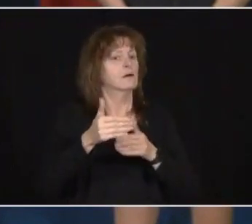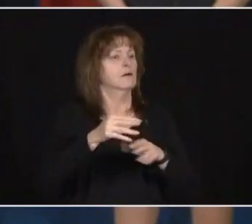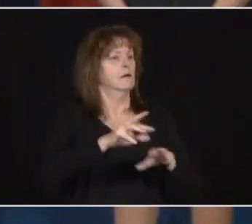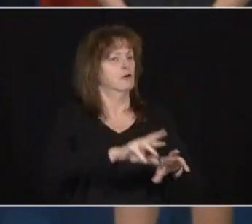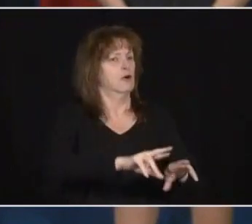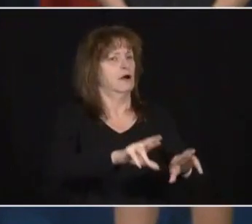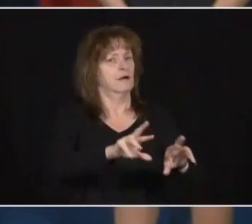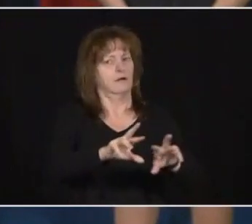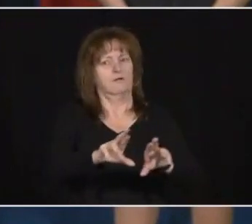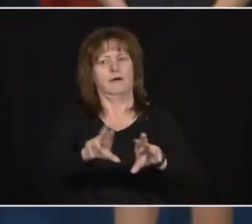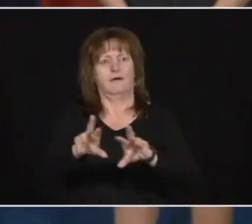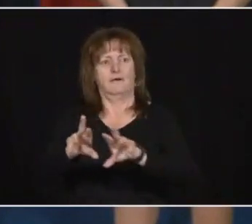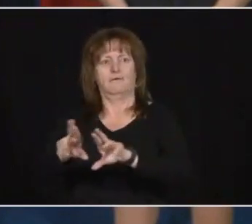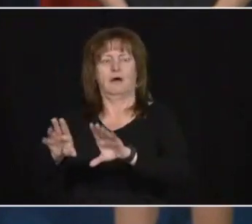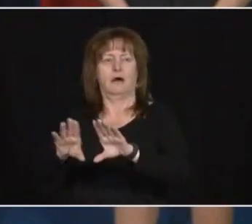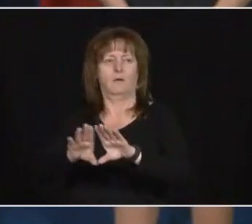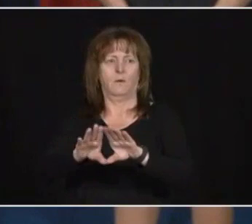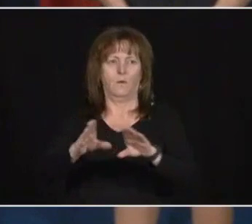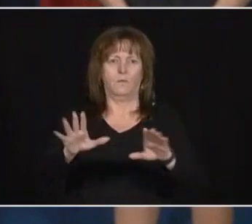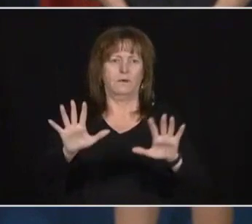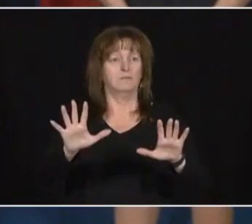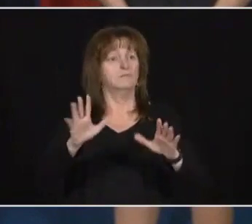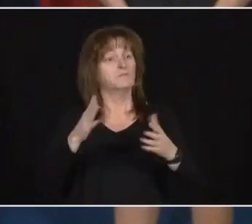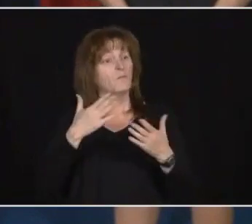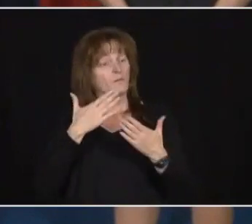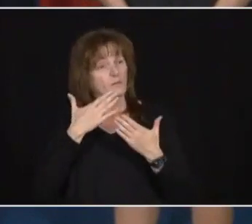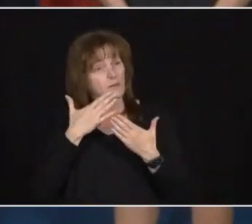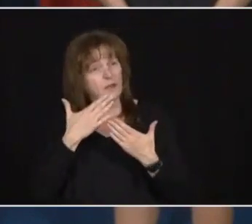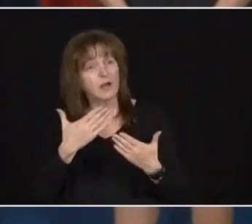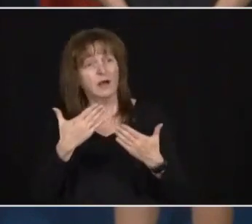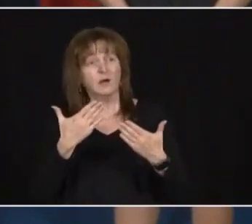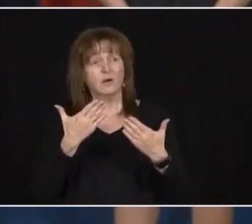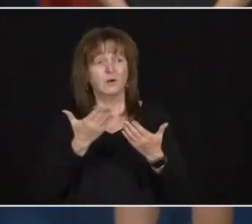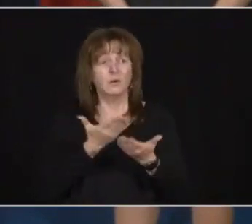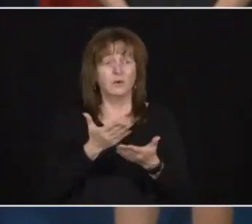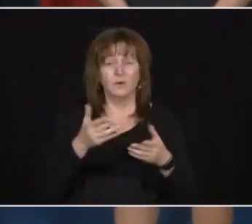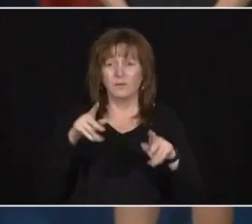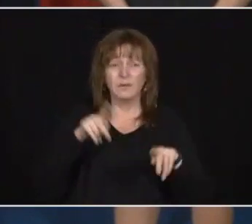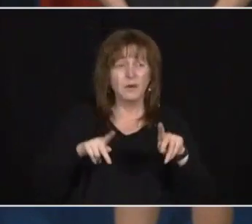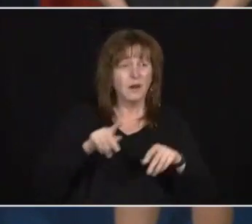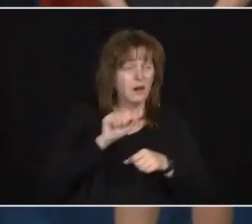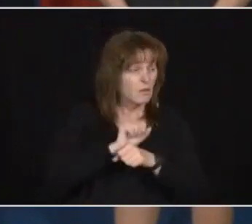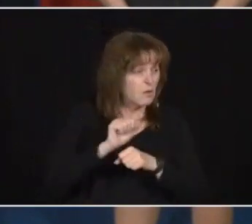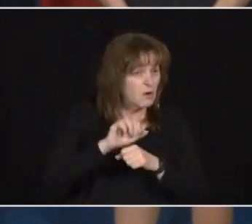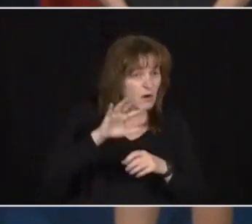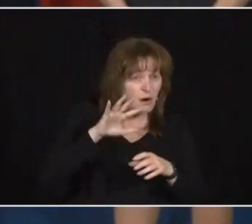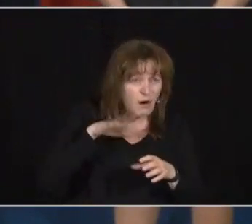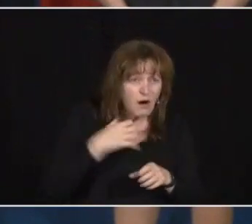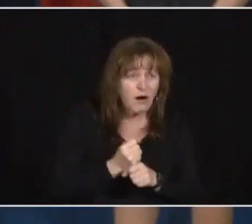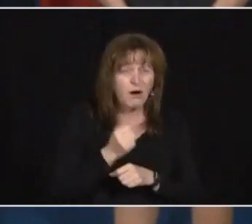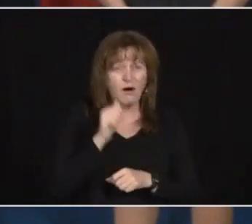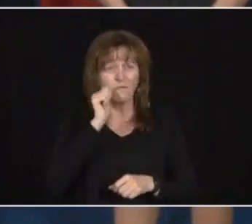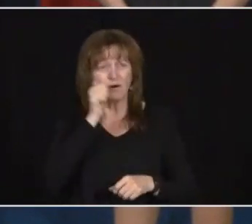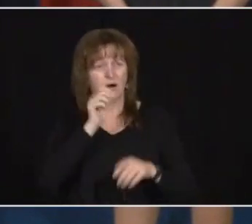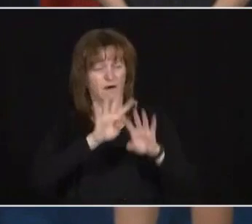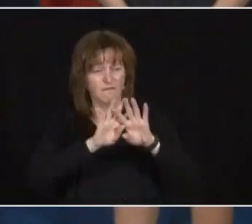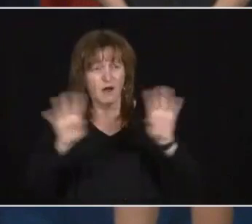I want to thank the front-line hard-working people of this great province. And we're going to continue supporting you.